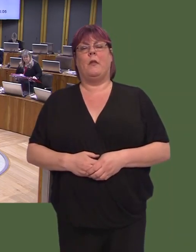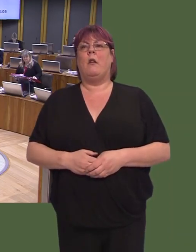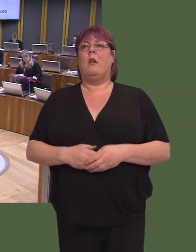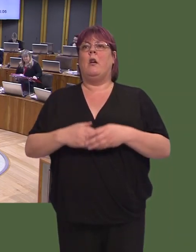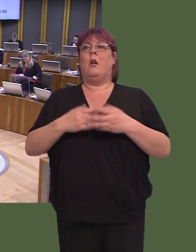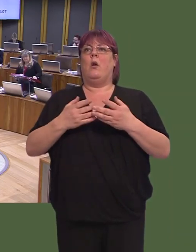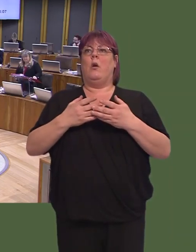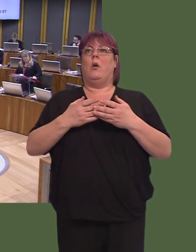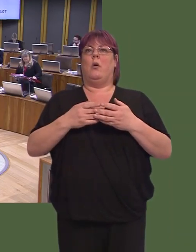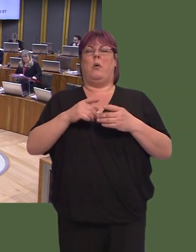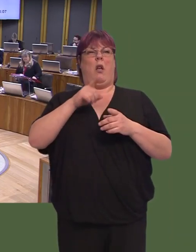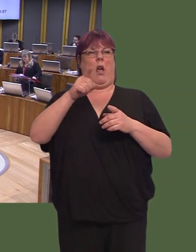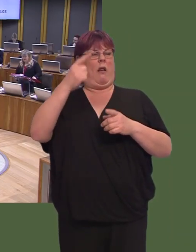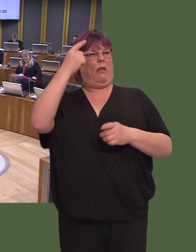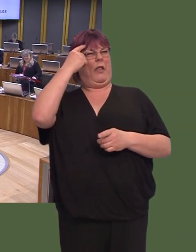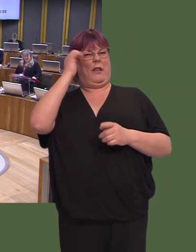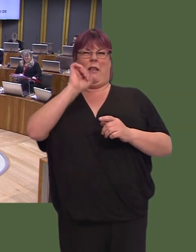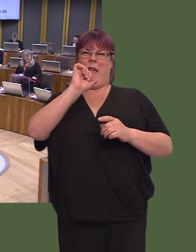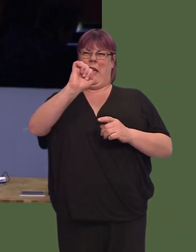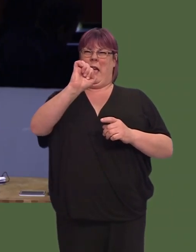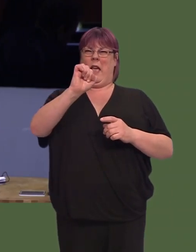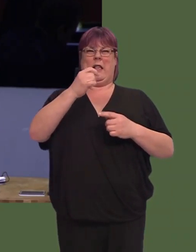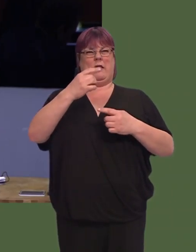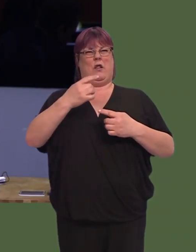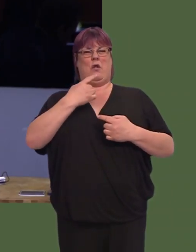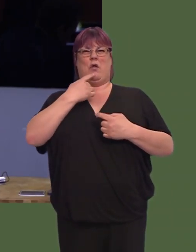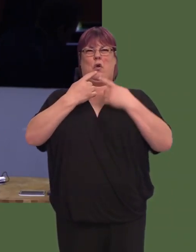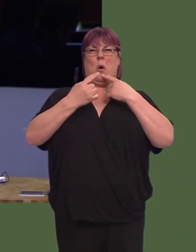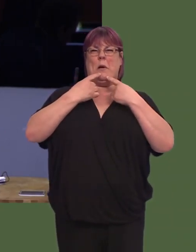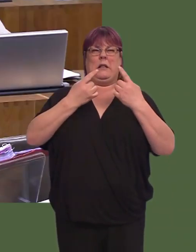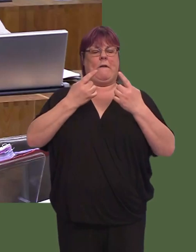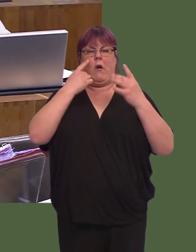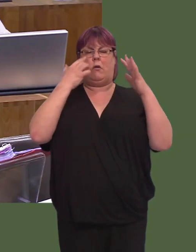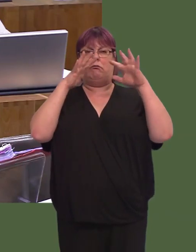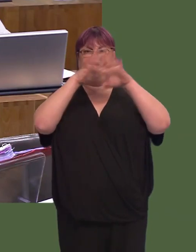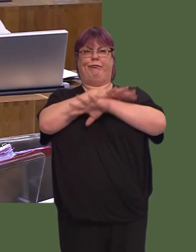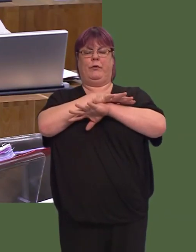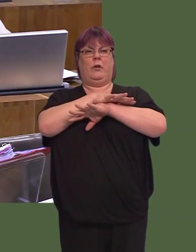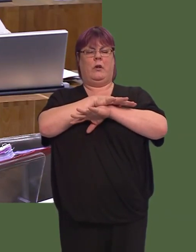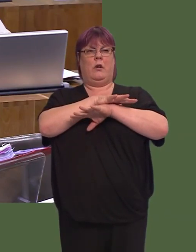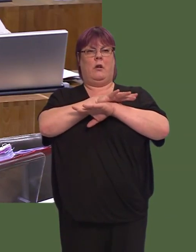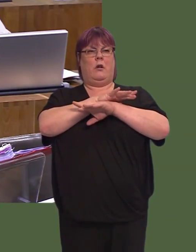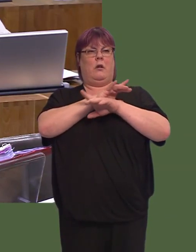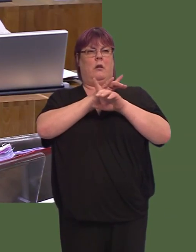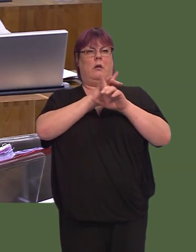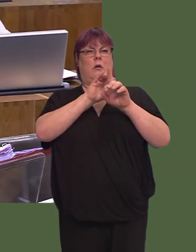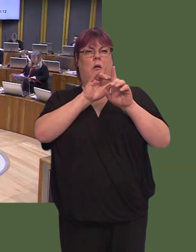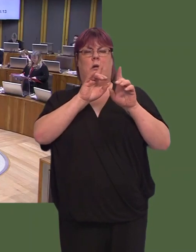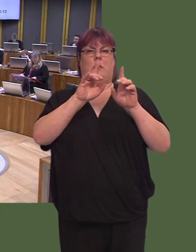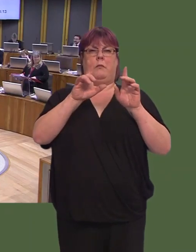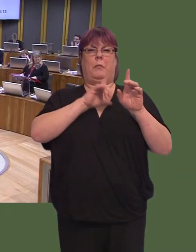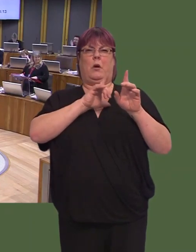of Alice's Adventures in Wonderland or Through the Looking Glass, because you can't be inside and outside at the same time.